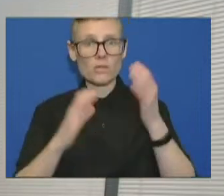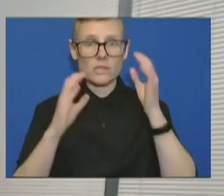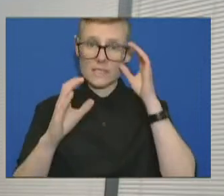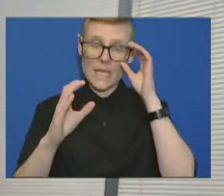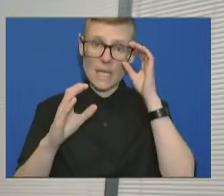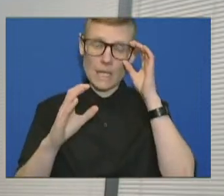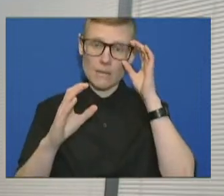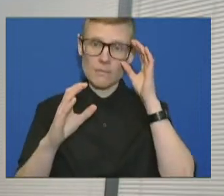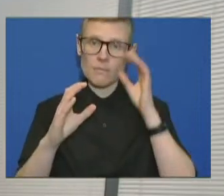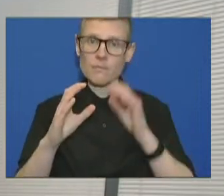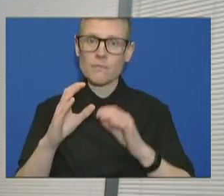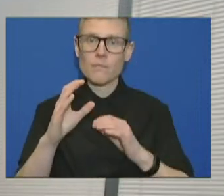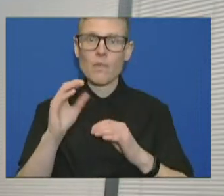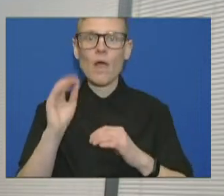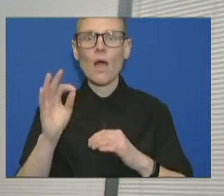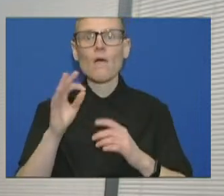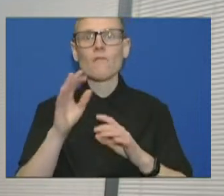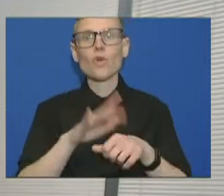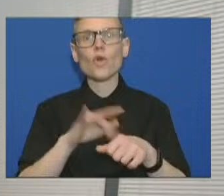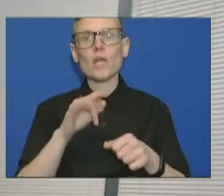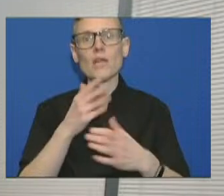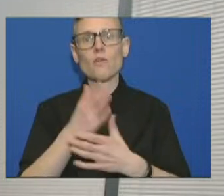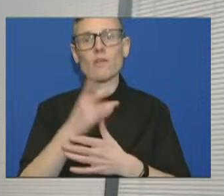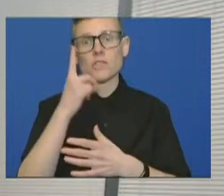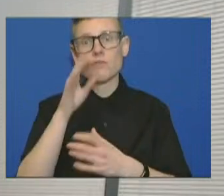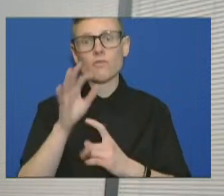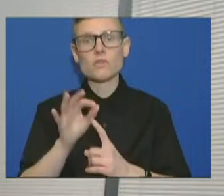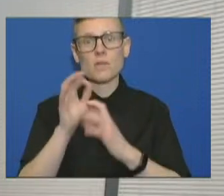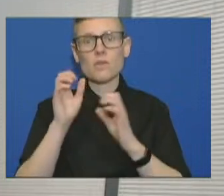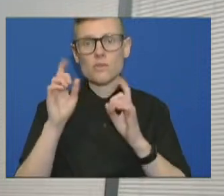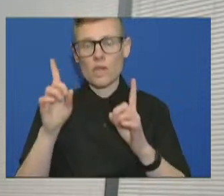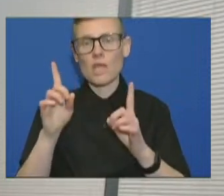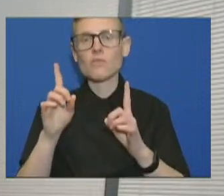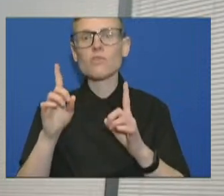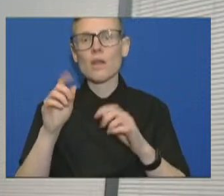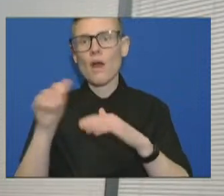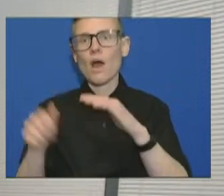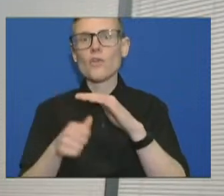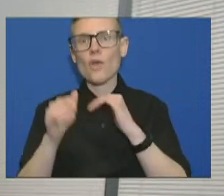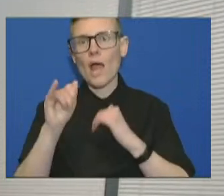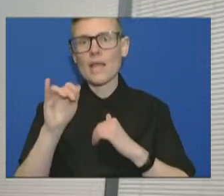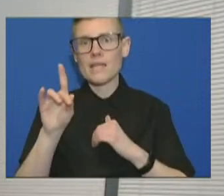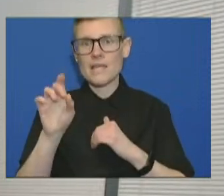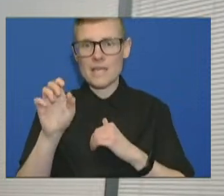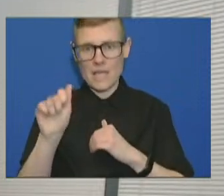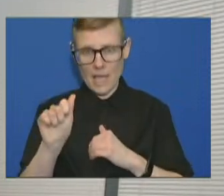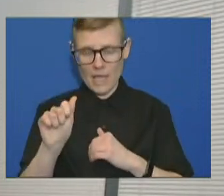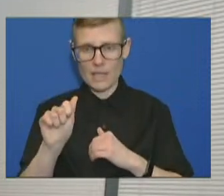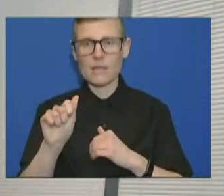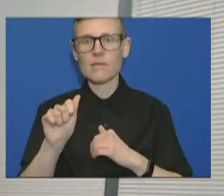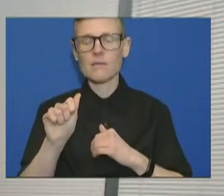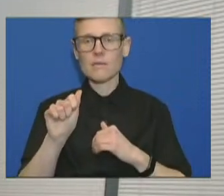places employees delivering part